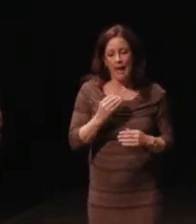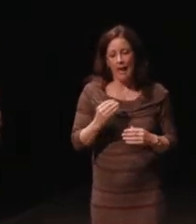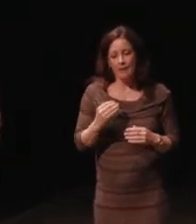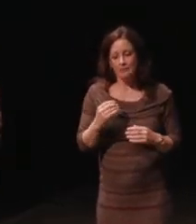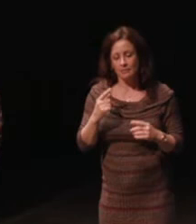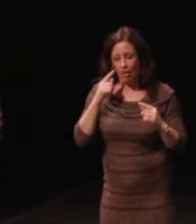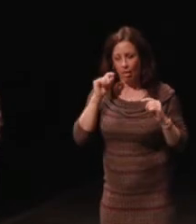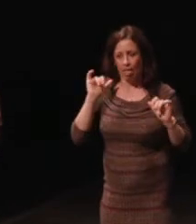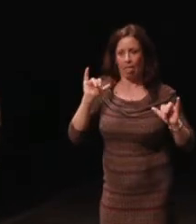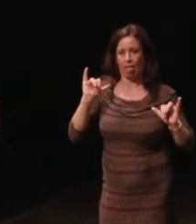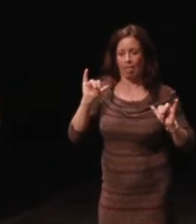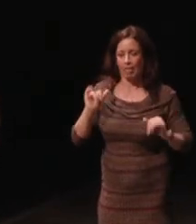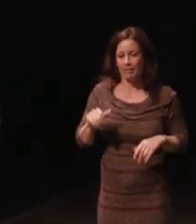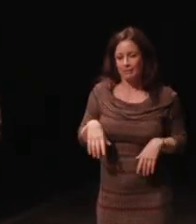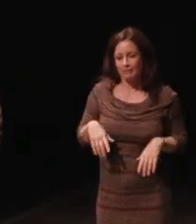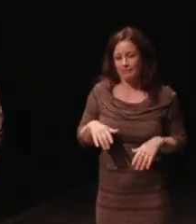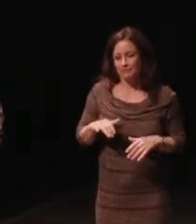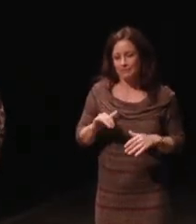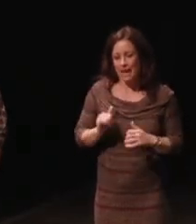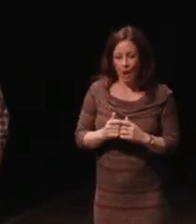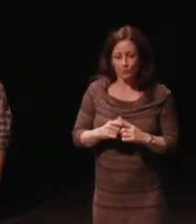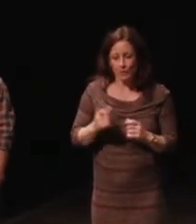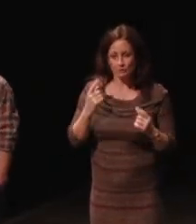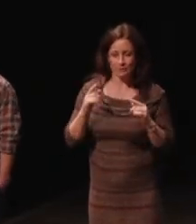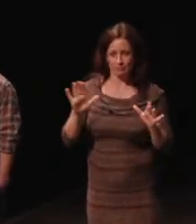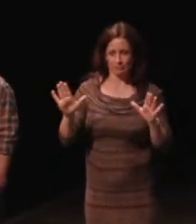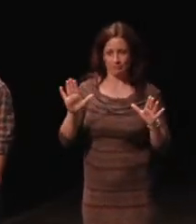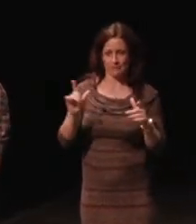try to understand what some of the things are that can be changed.